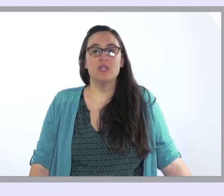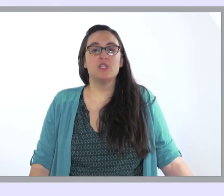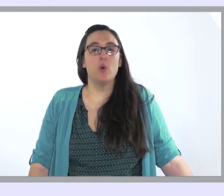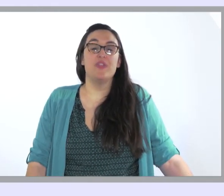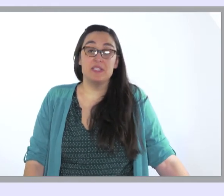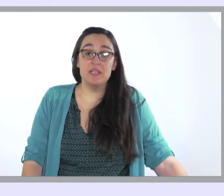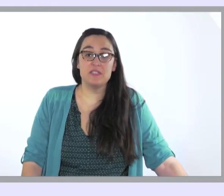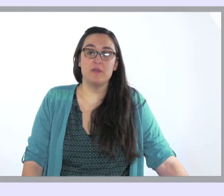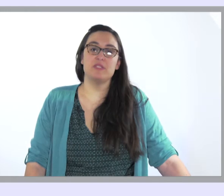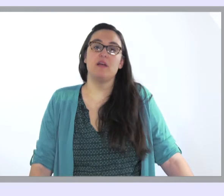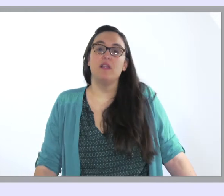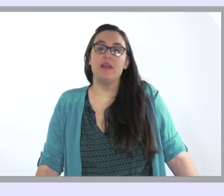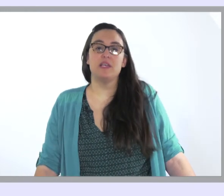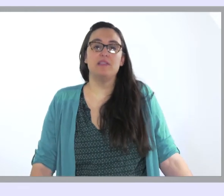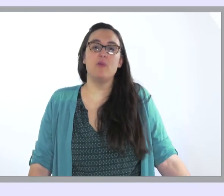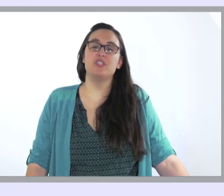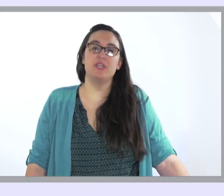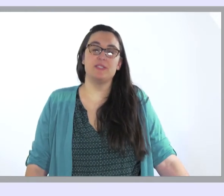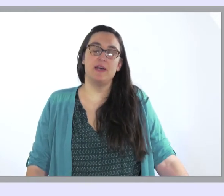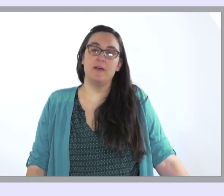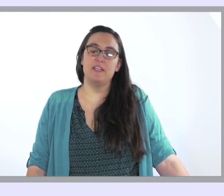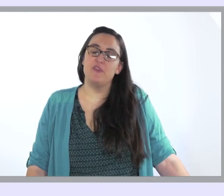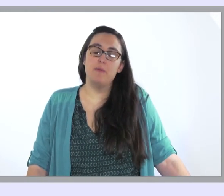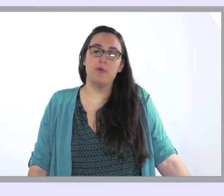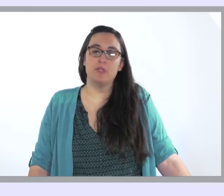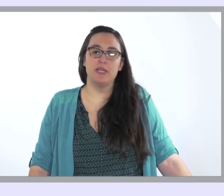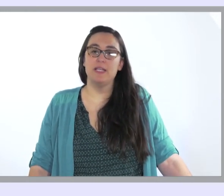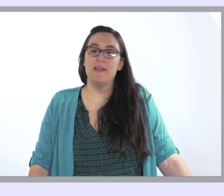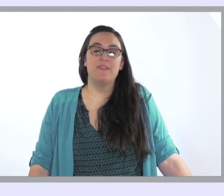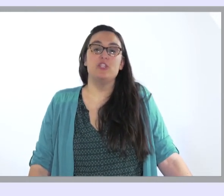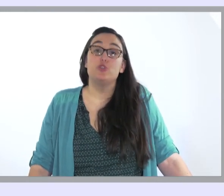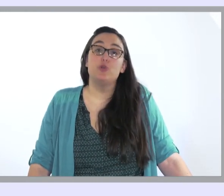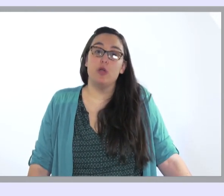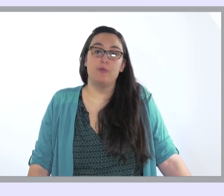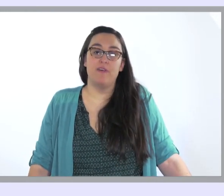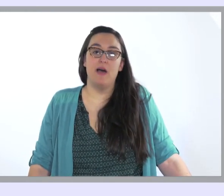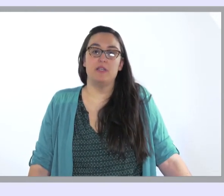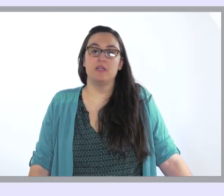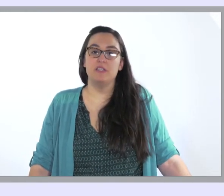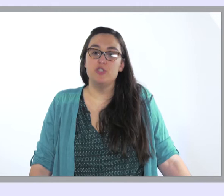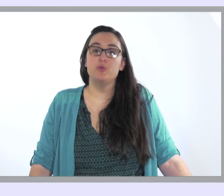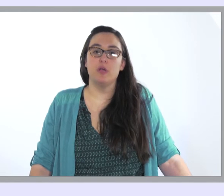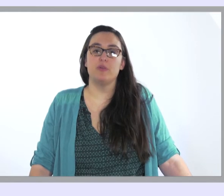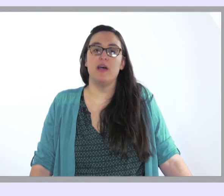These systems, unlike sign languages, this is very important, do not provide